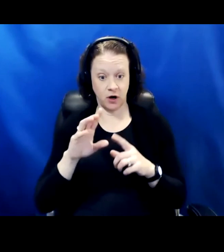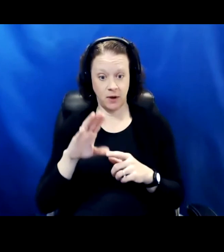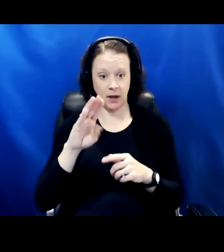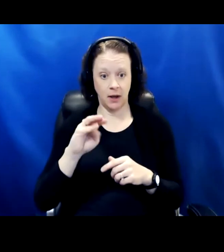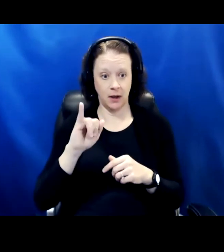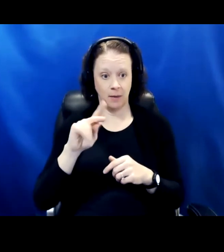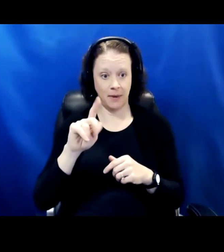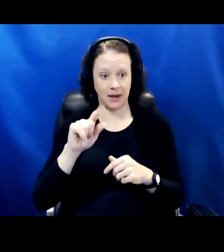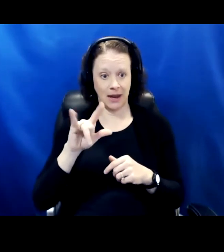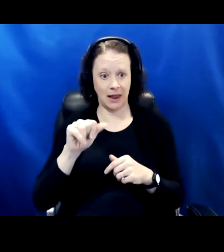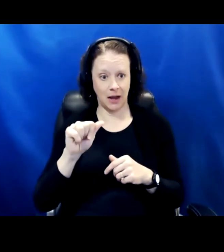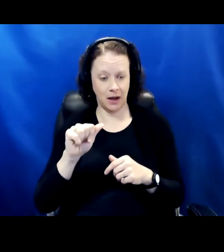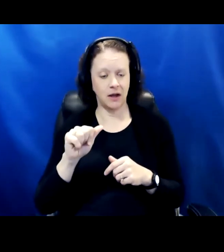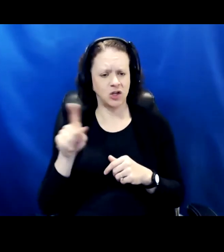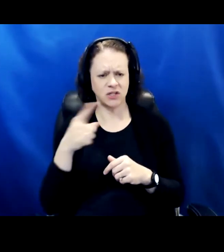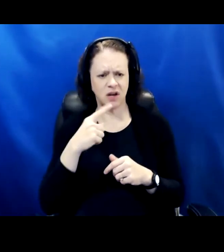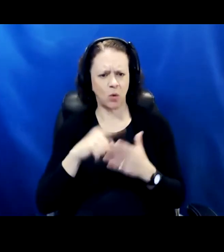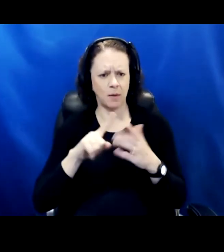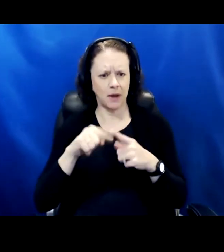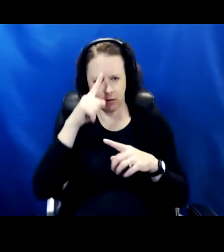What about epilepsy? Is epilepsy covered as of March 15th?